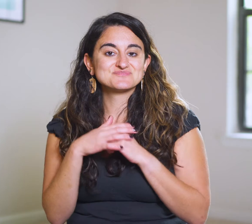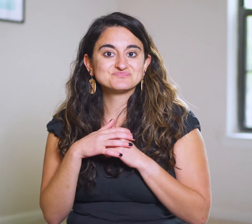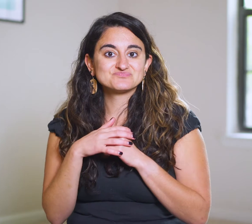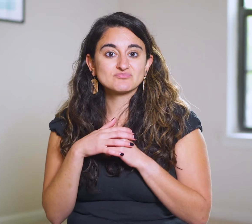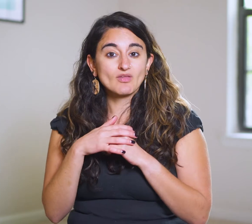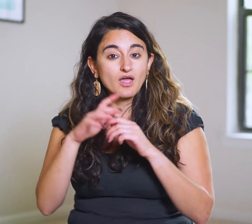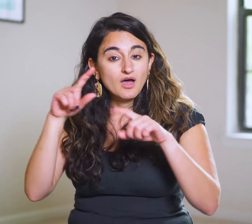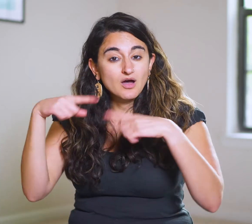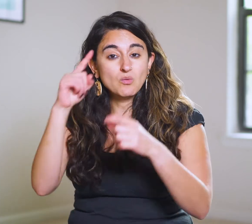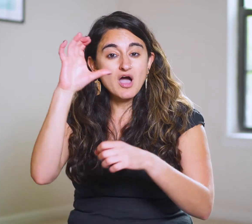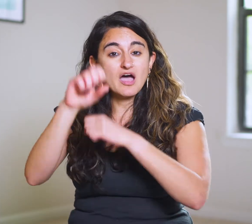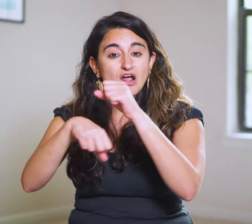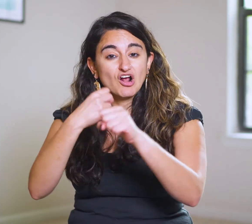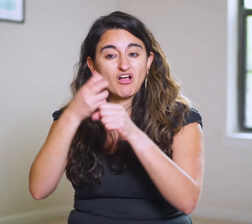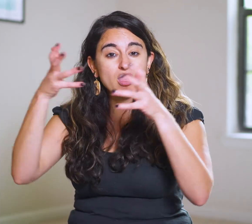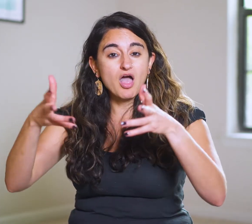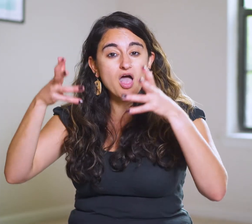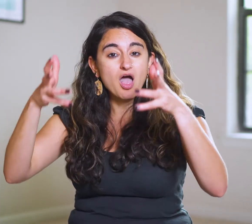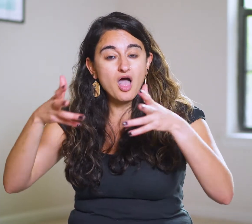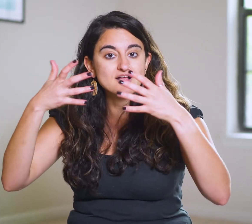What had been lying in ruins for nearly a century